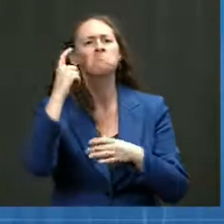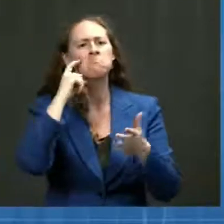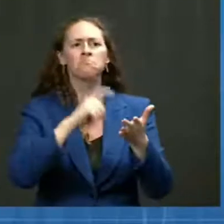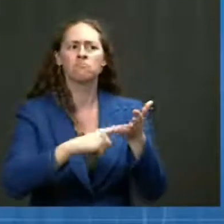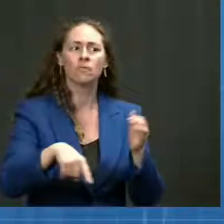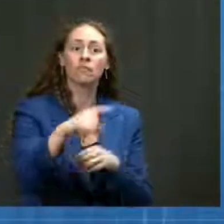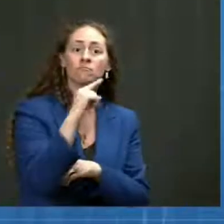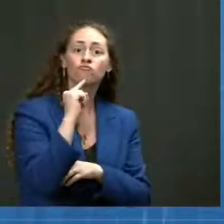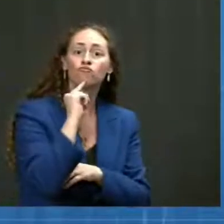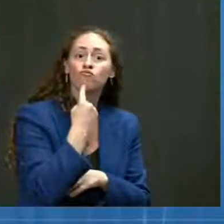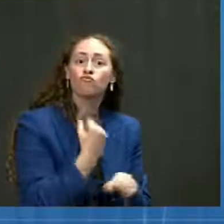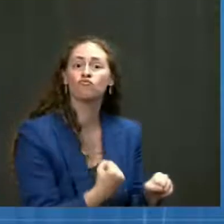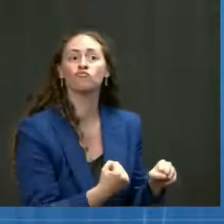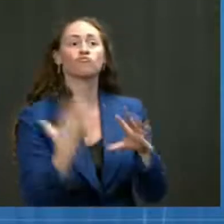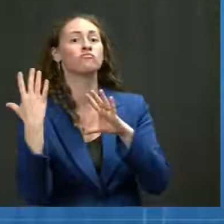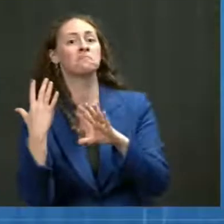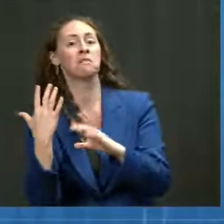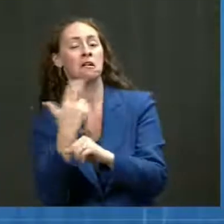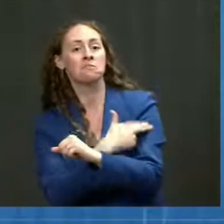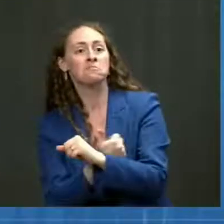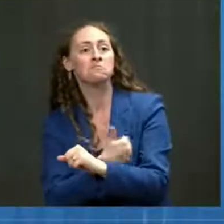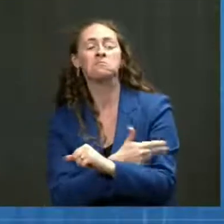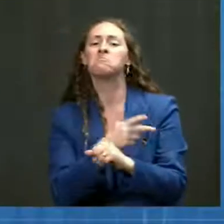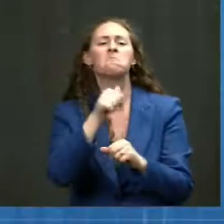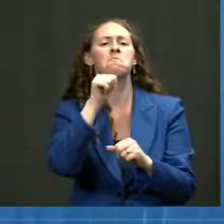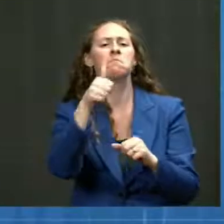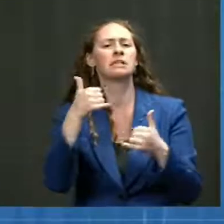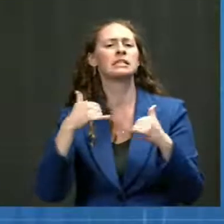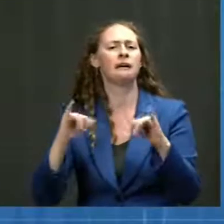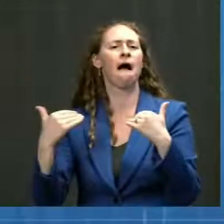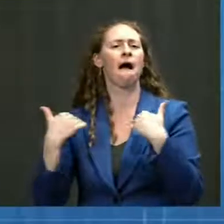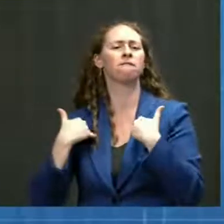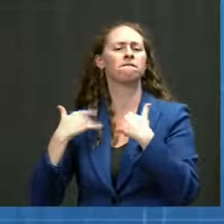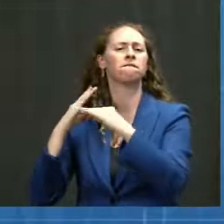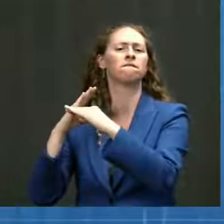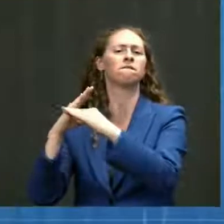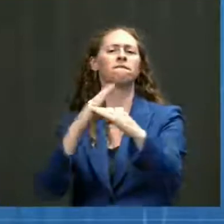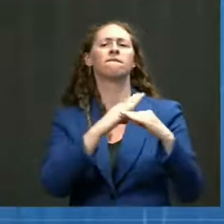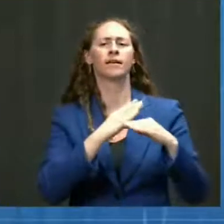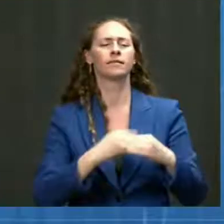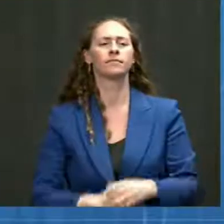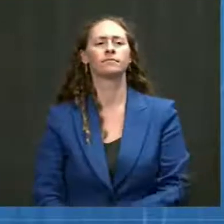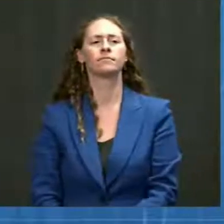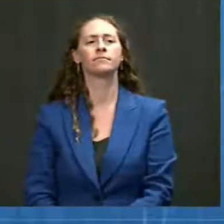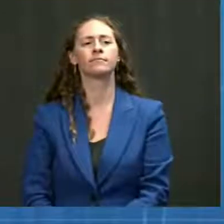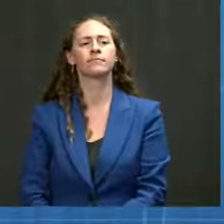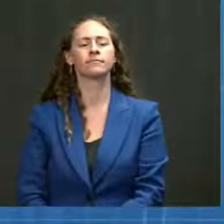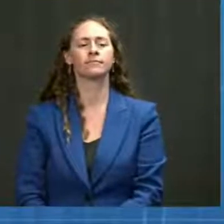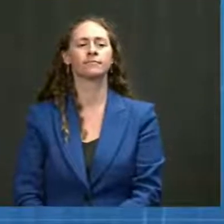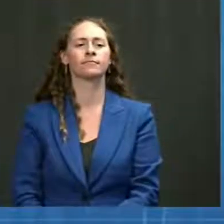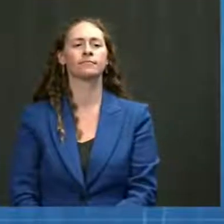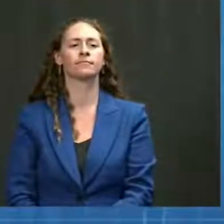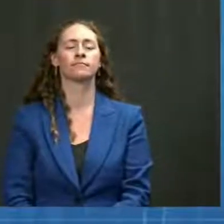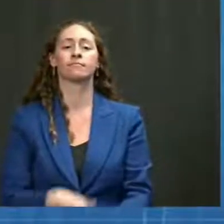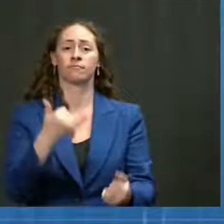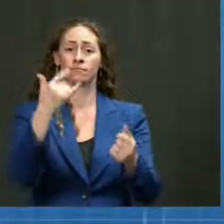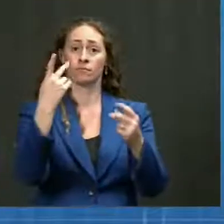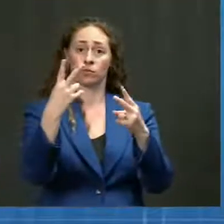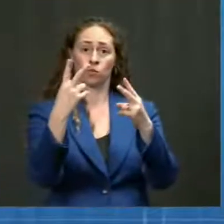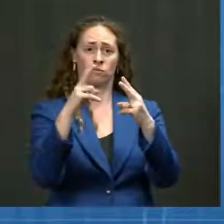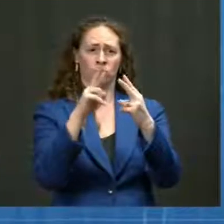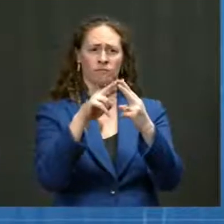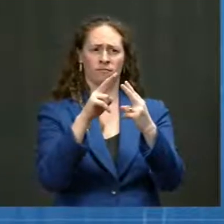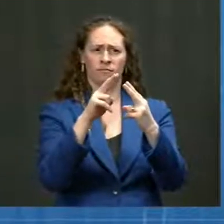HOSPITALIZATION FOR PEOPLE WHO